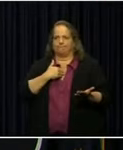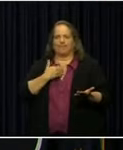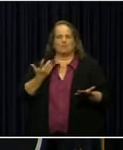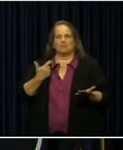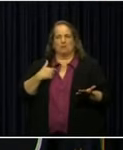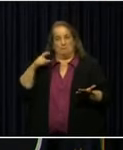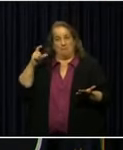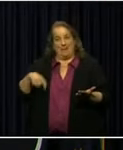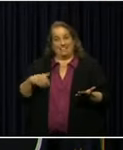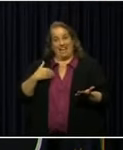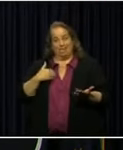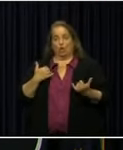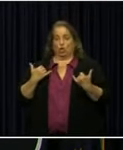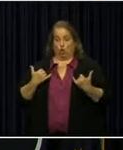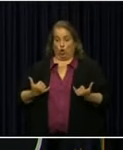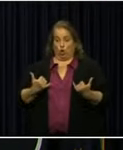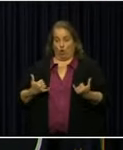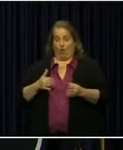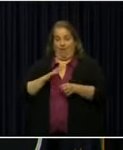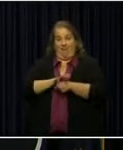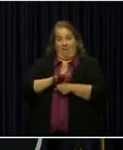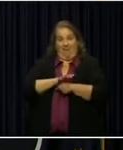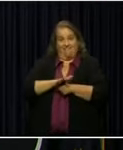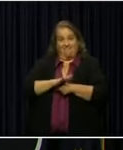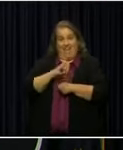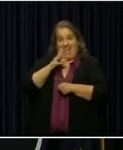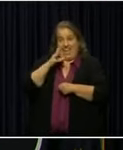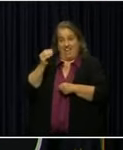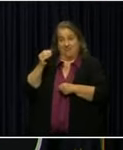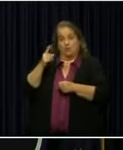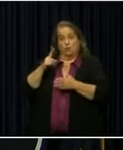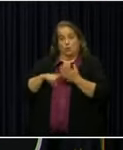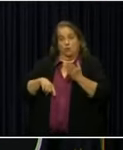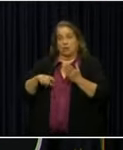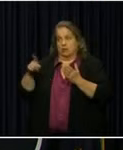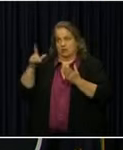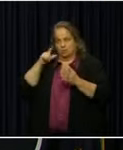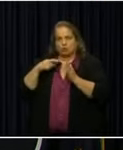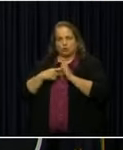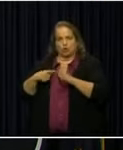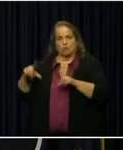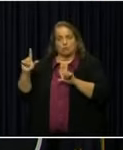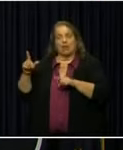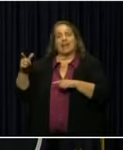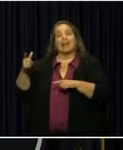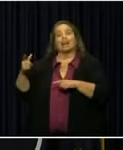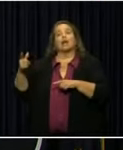CONTACTS, ULTIMATELY IDENTIFYING THOSE THAT HAVE COME IN CONTACT.